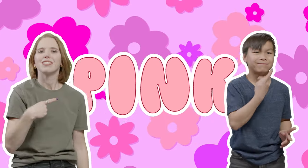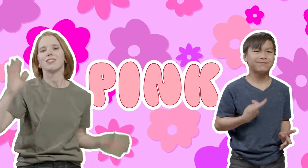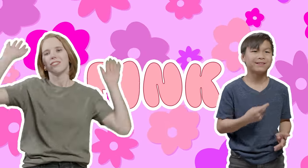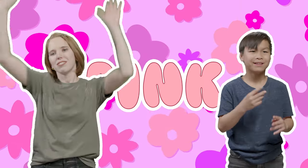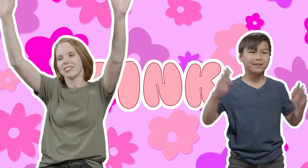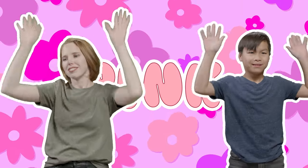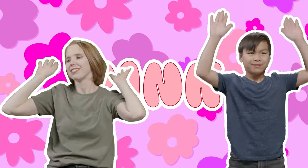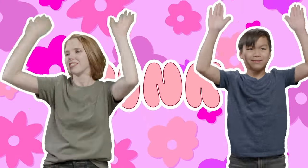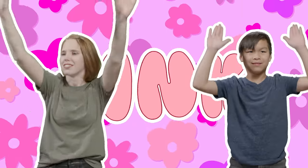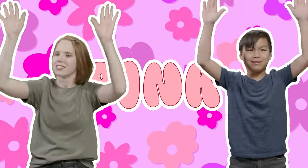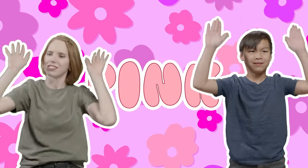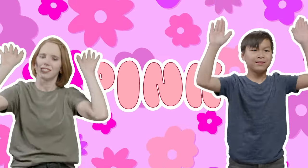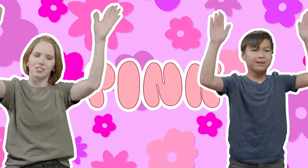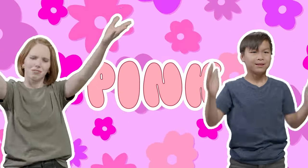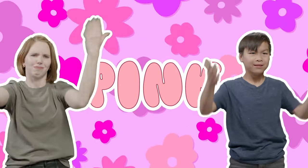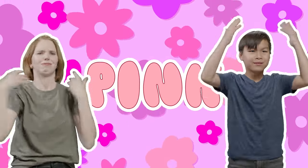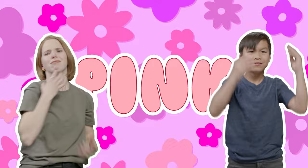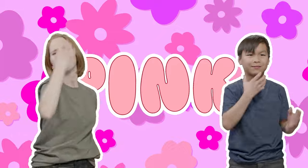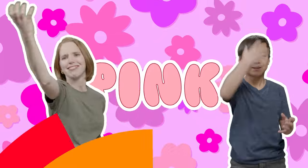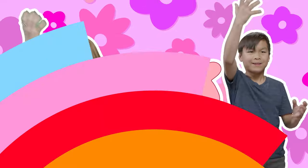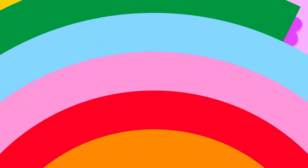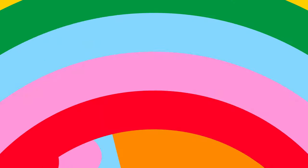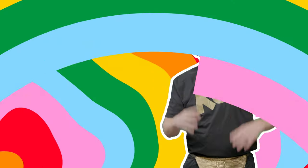Now put your hands up and let me hear you scream